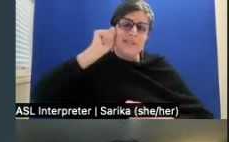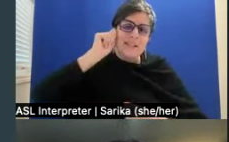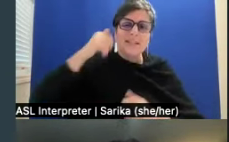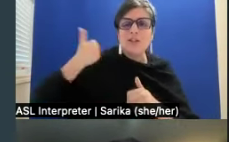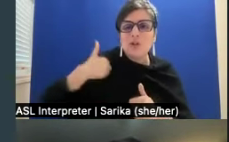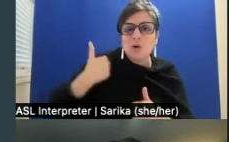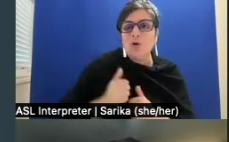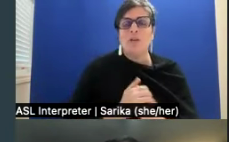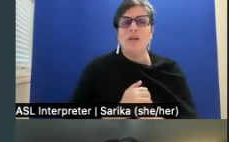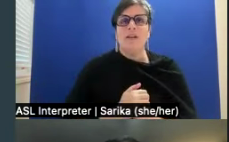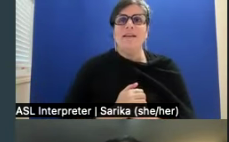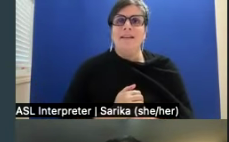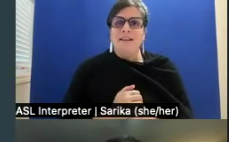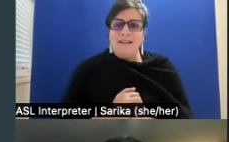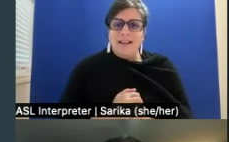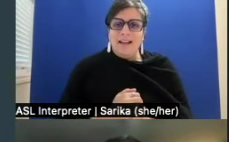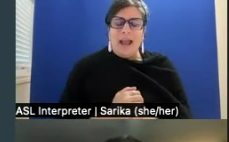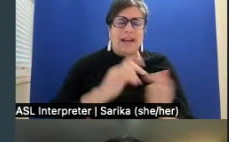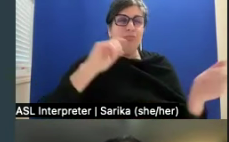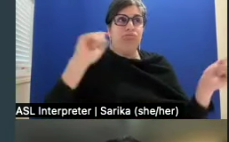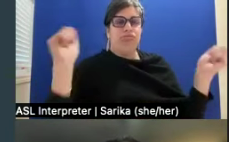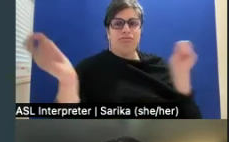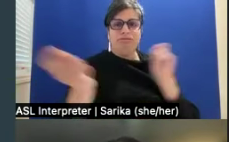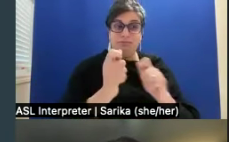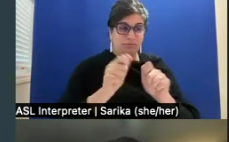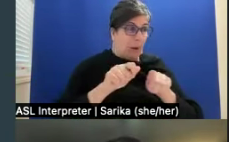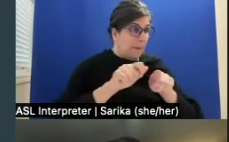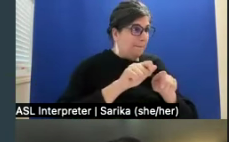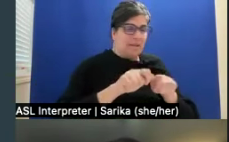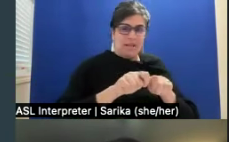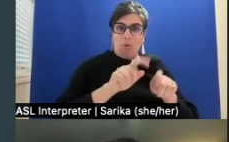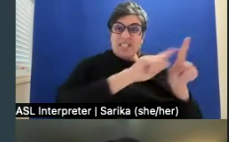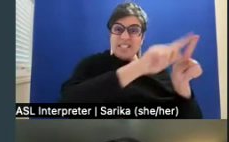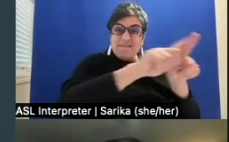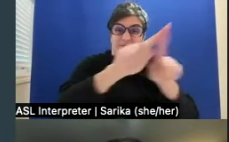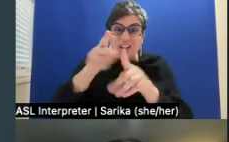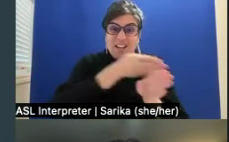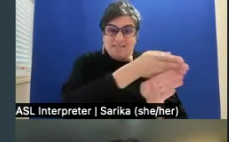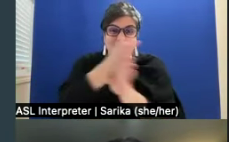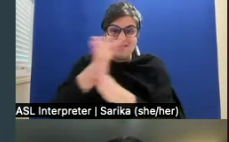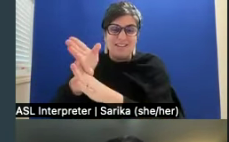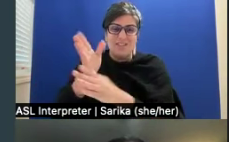and then has evolved in so many different ways and wanted to kind of capture that really rich story.